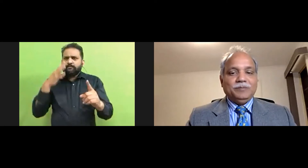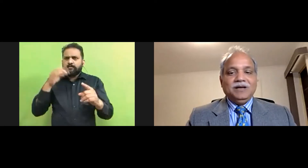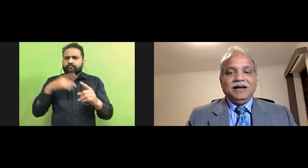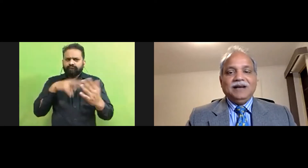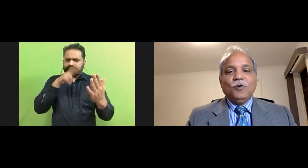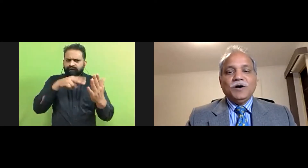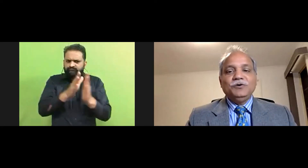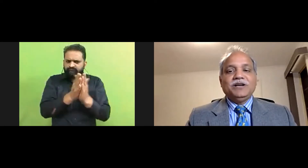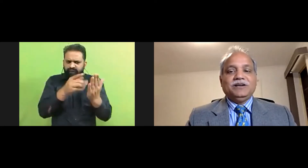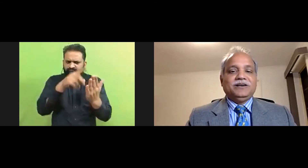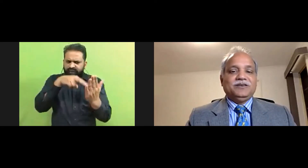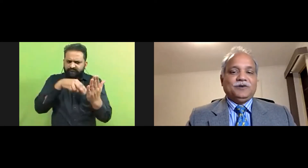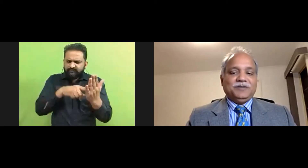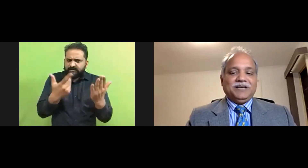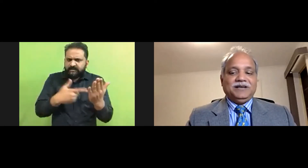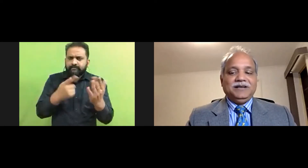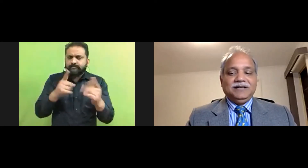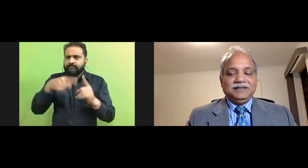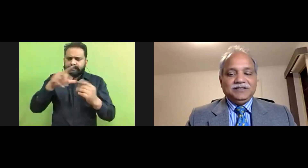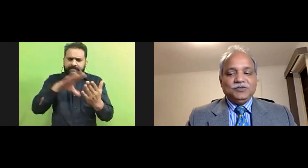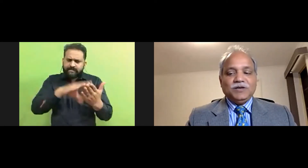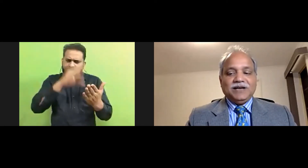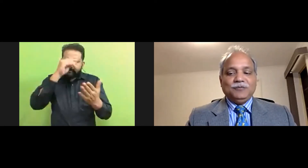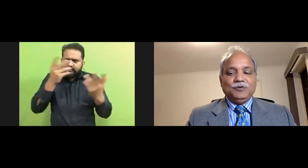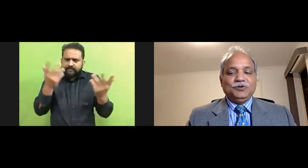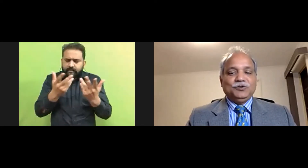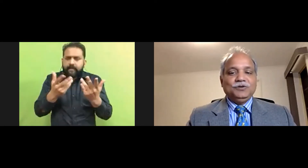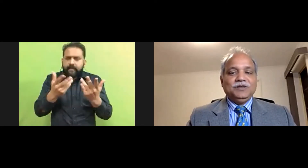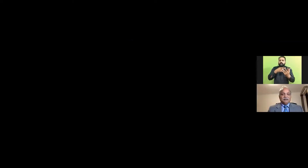and what you can learn from there this is what i am going to do